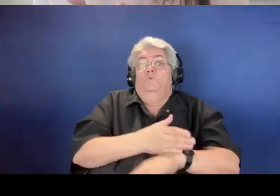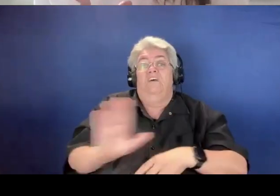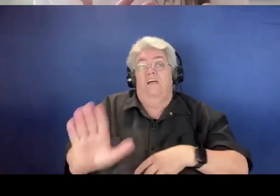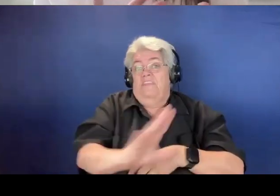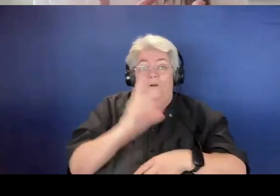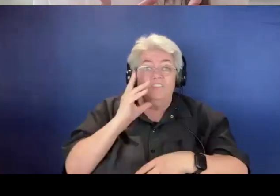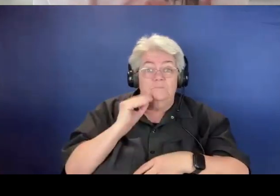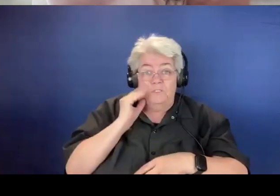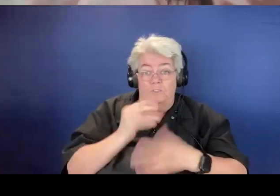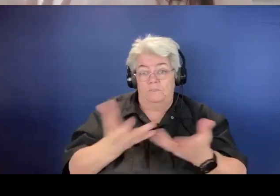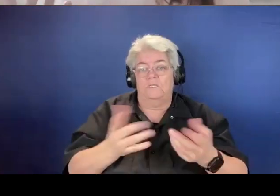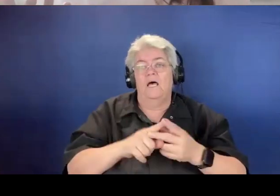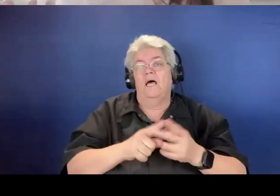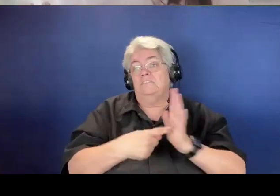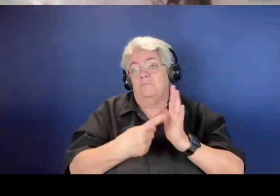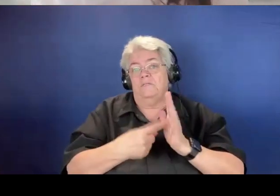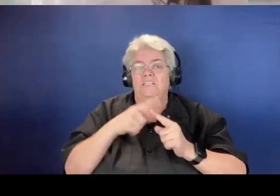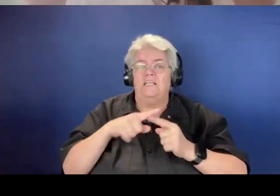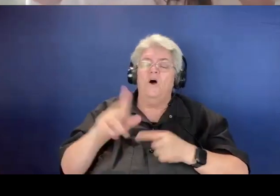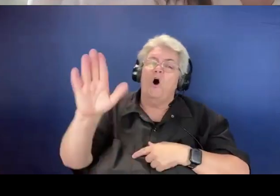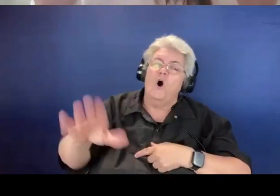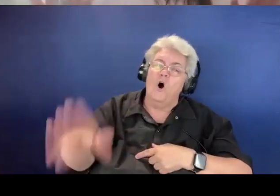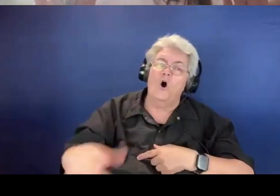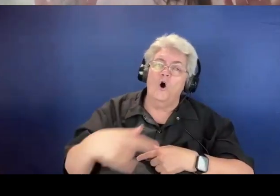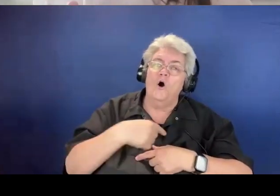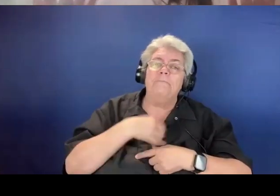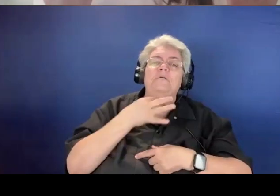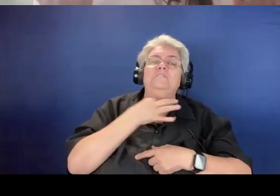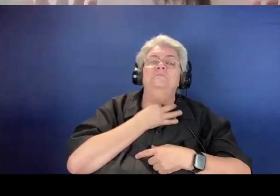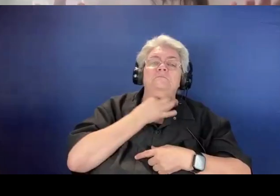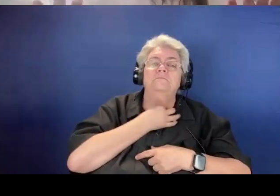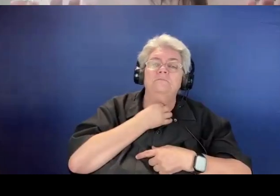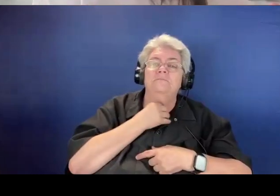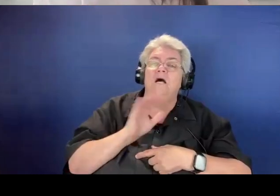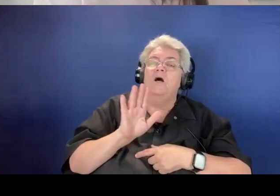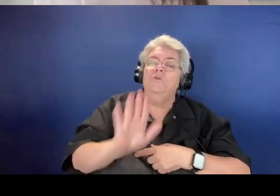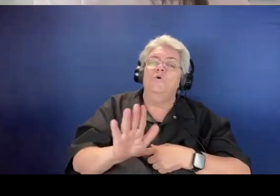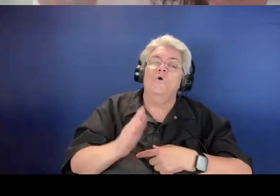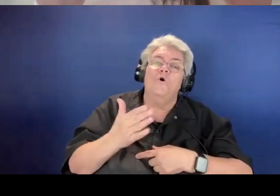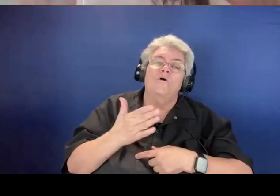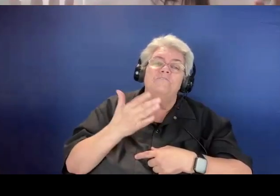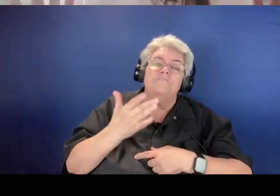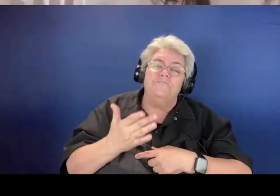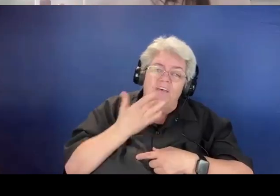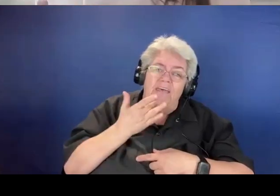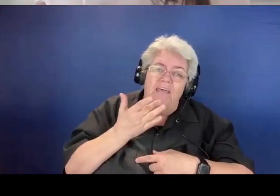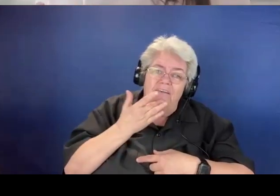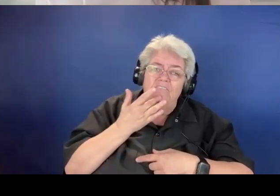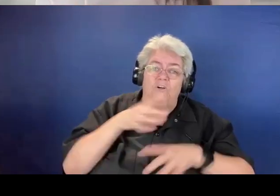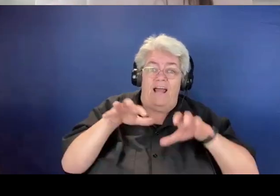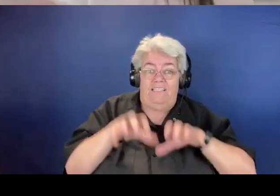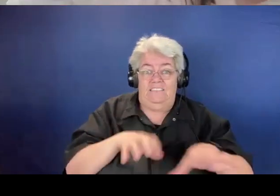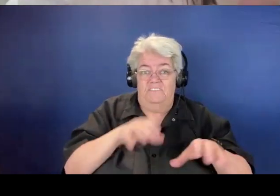And oftentimes that looks like, hey, I would love to see what your favorite activity from home or your favorite toy is.